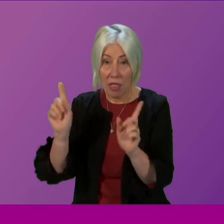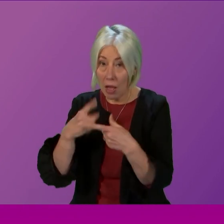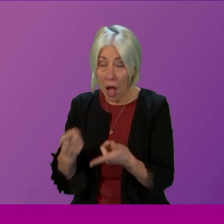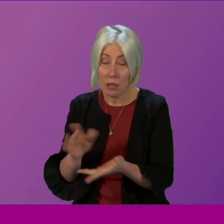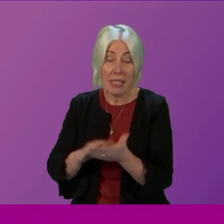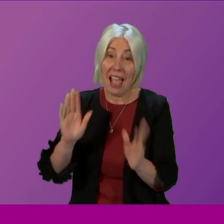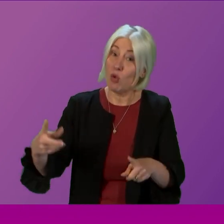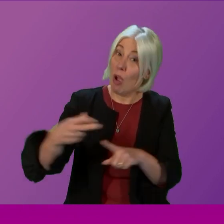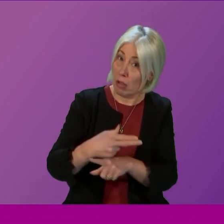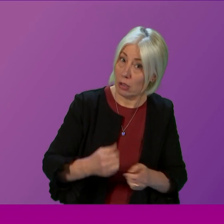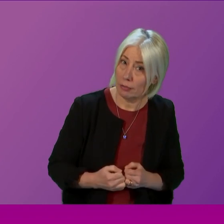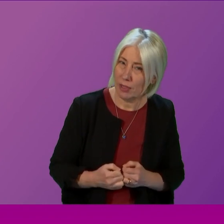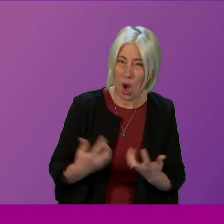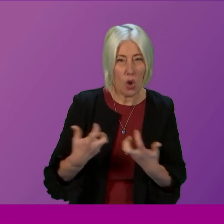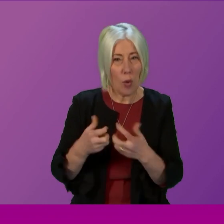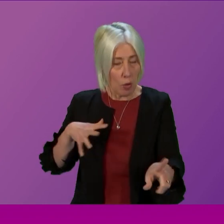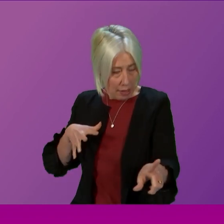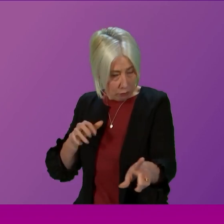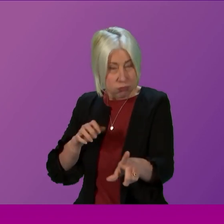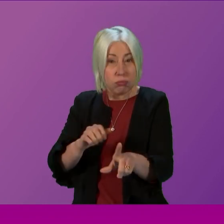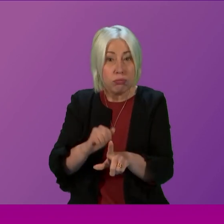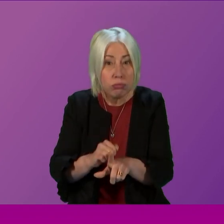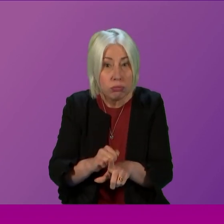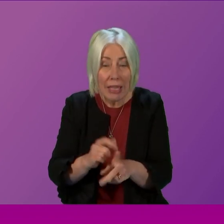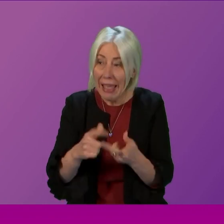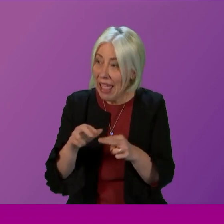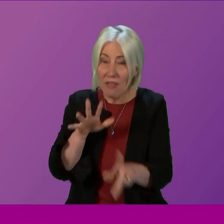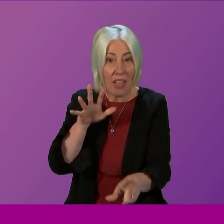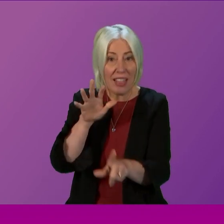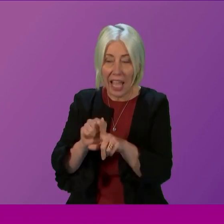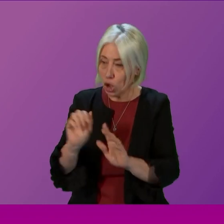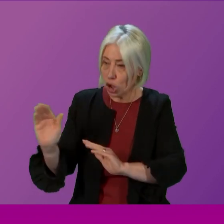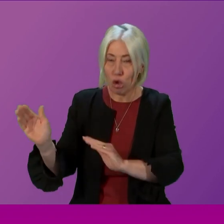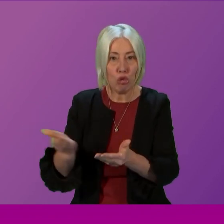service. How can the backlog be cleared when diagnostic services are being cut?